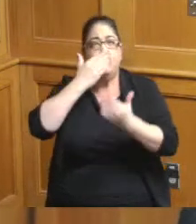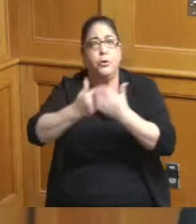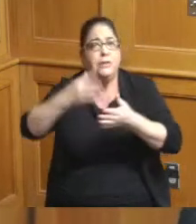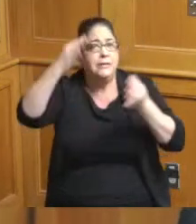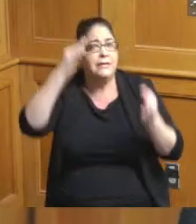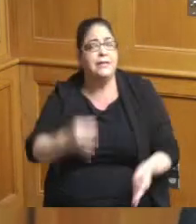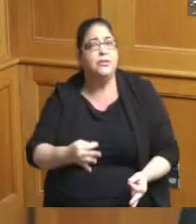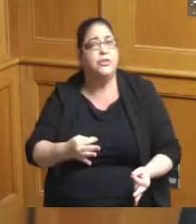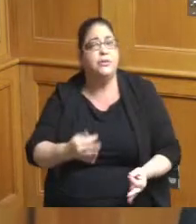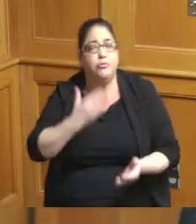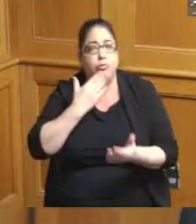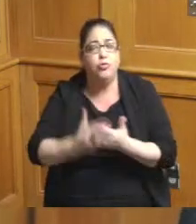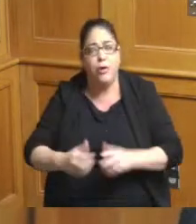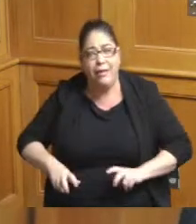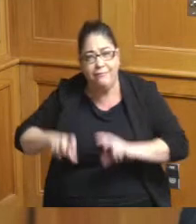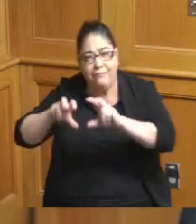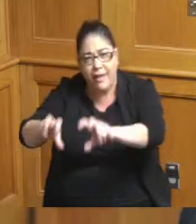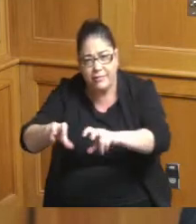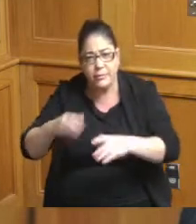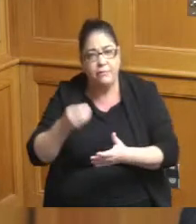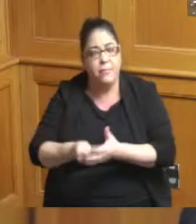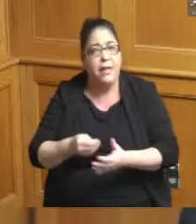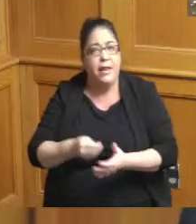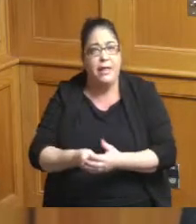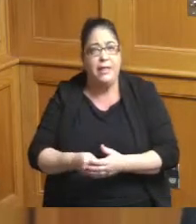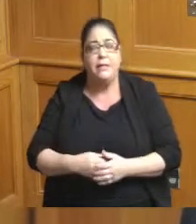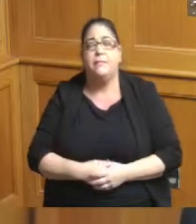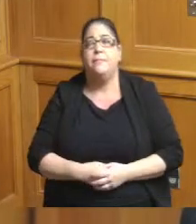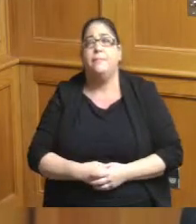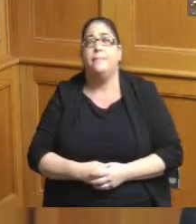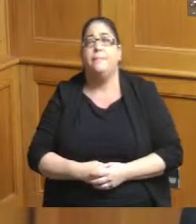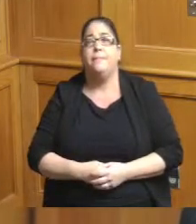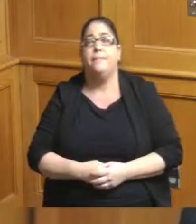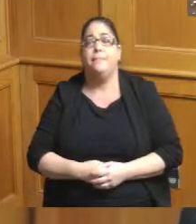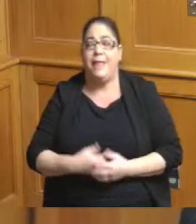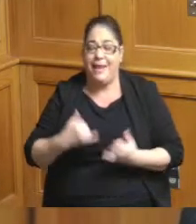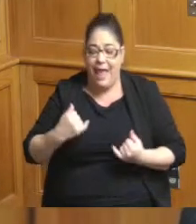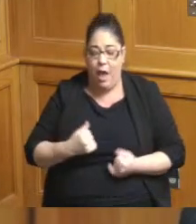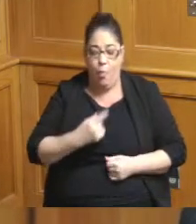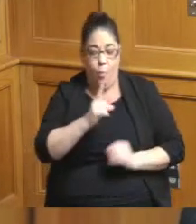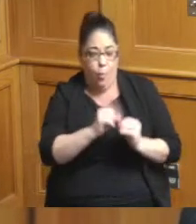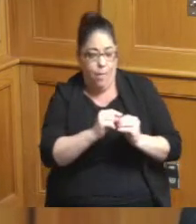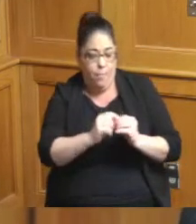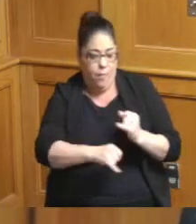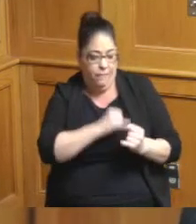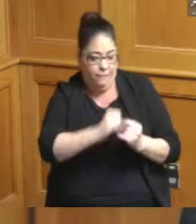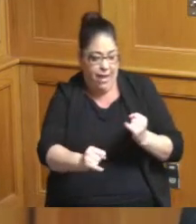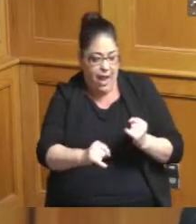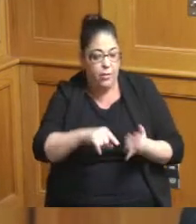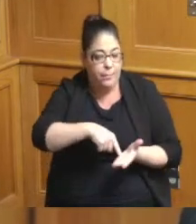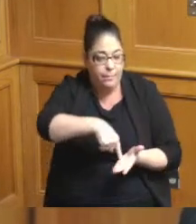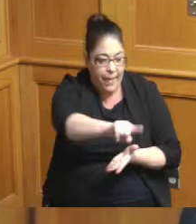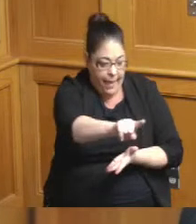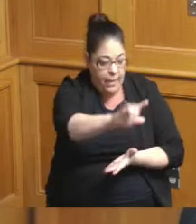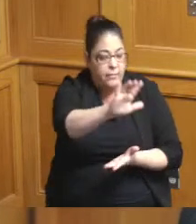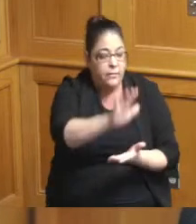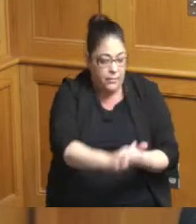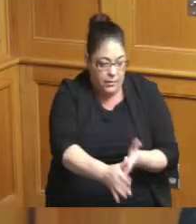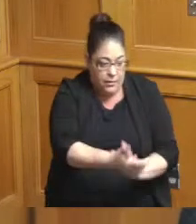was a good investment we have to wrap up this final piece but all of that to say that there